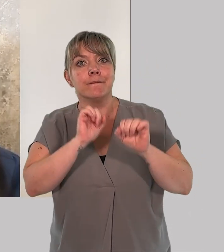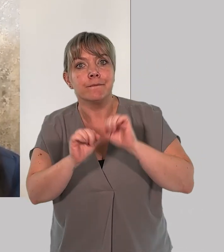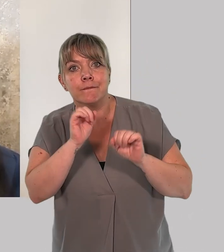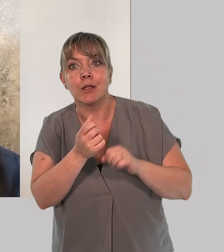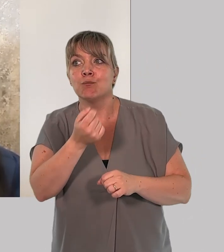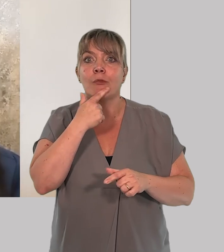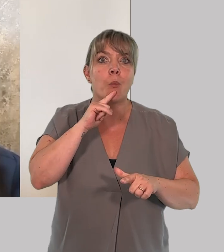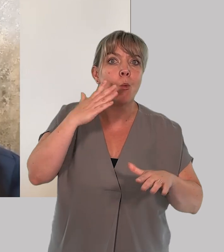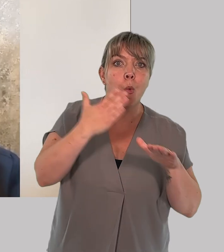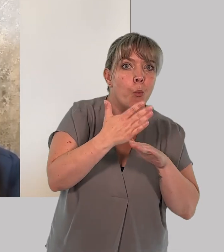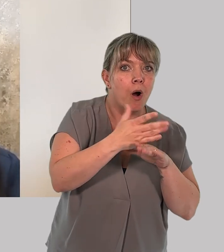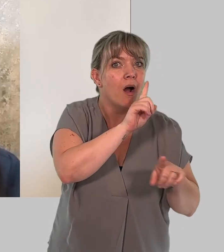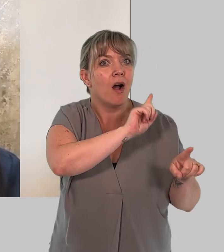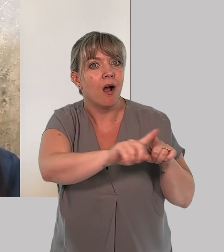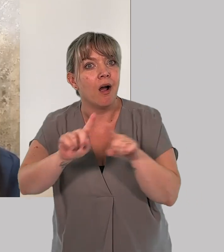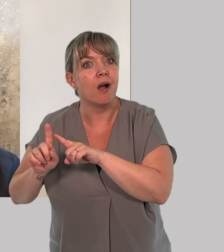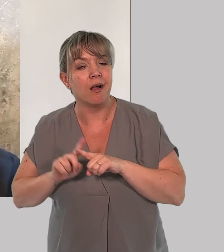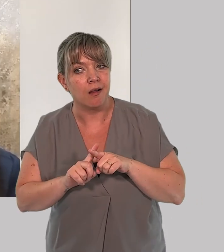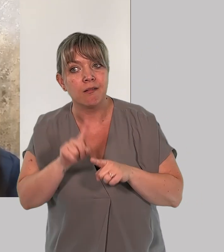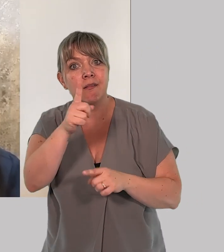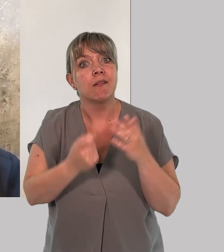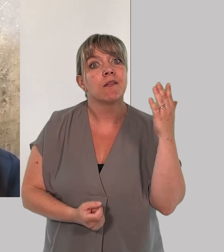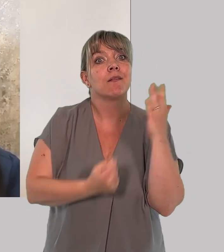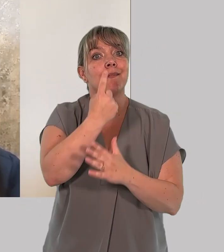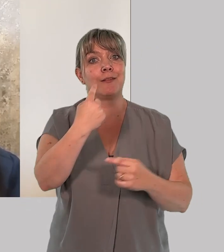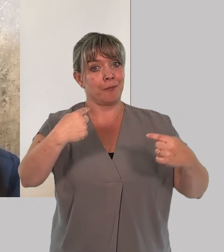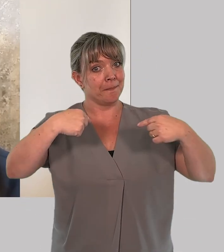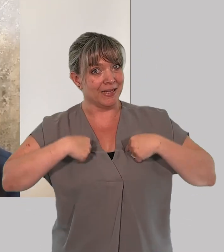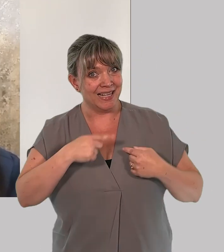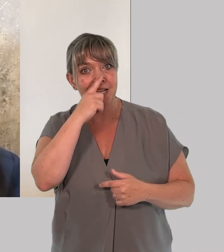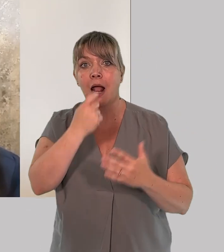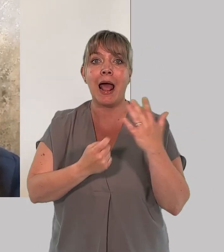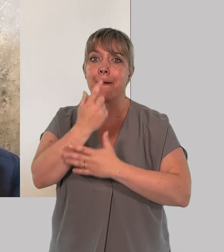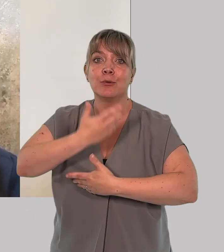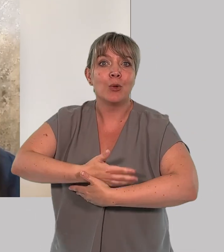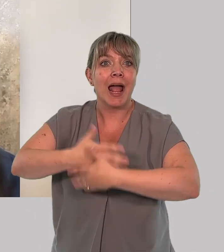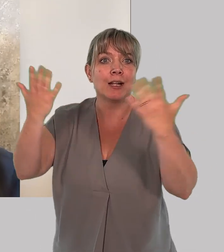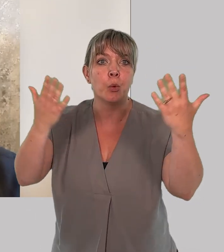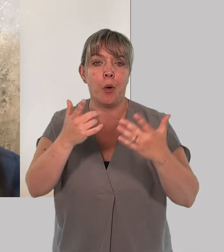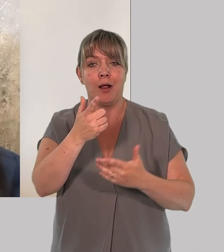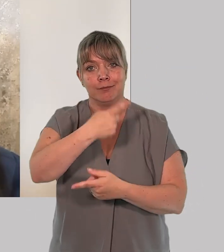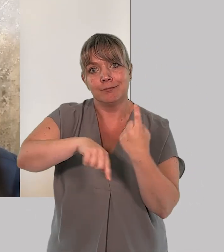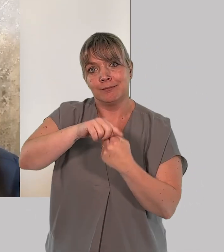If it can happen to me, it can happen to anyone. Be aware of AMR.